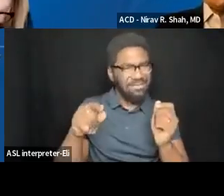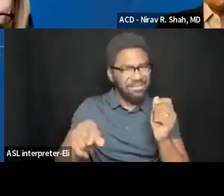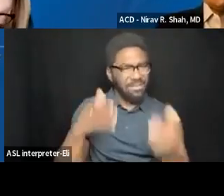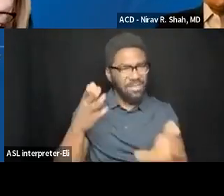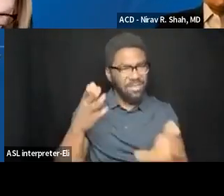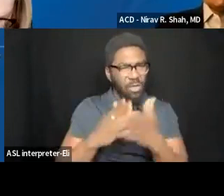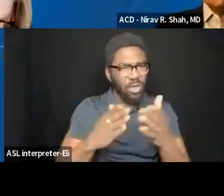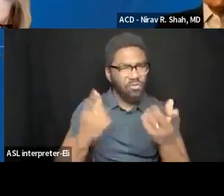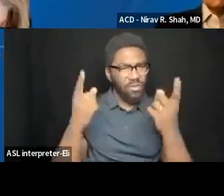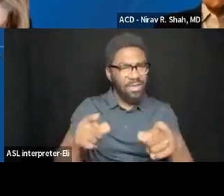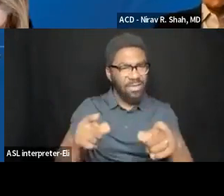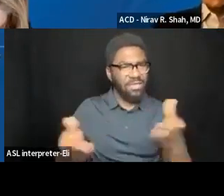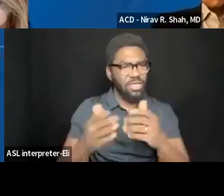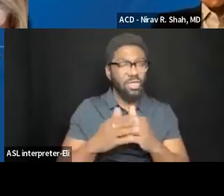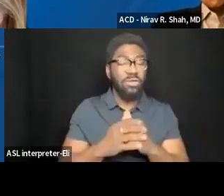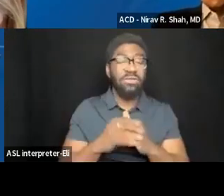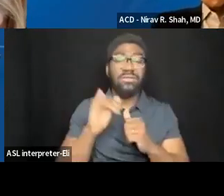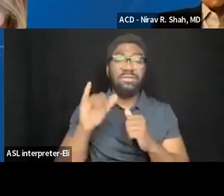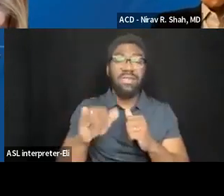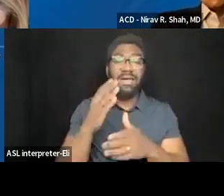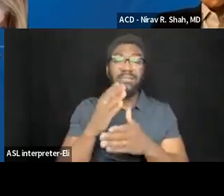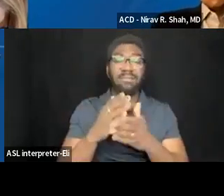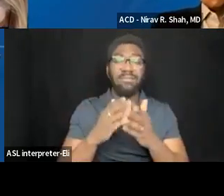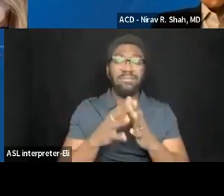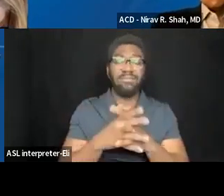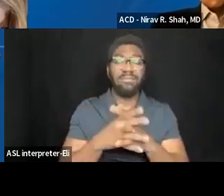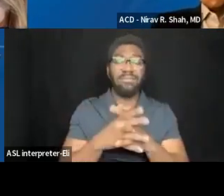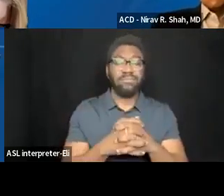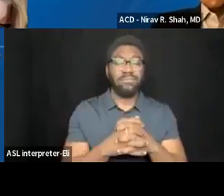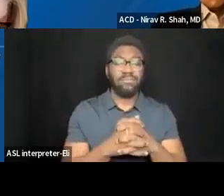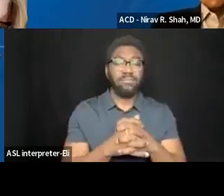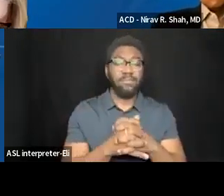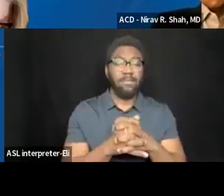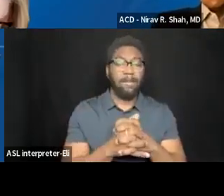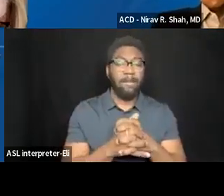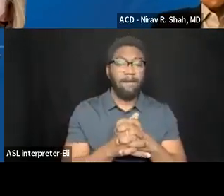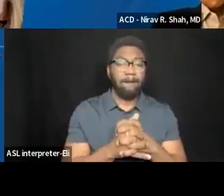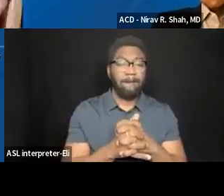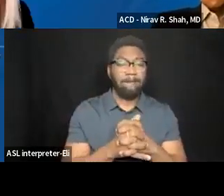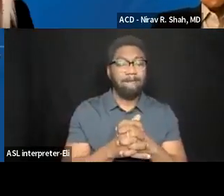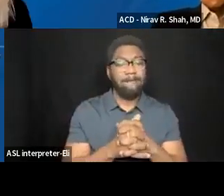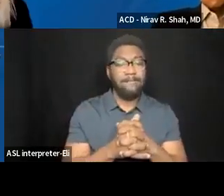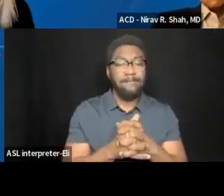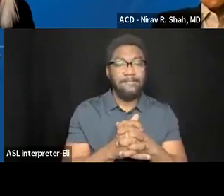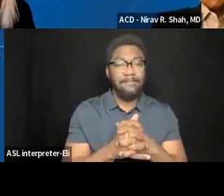The piece that -- so that whole issue of separation